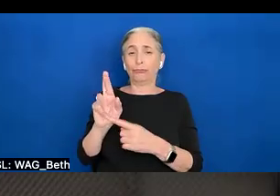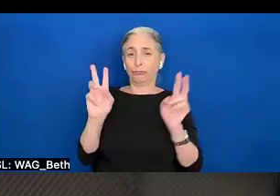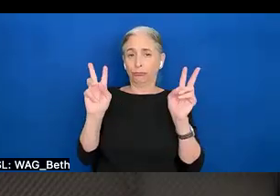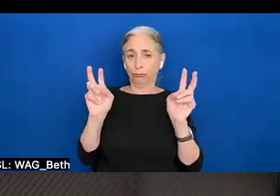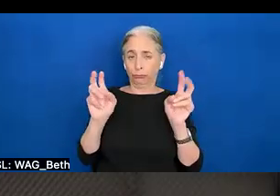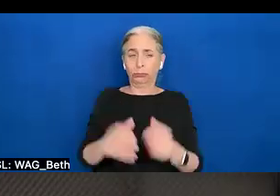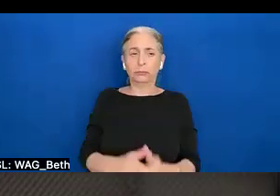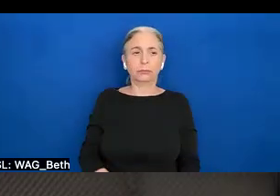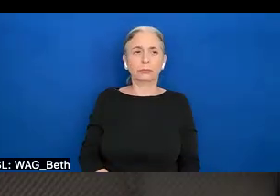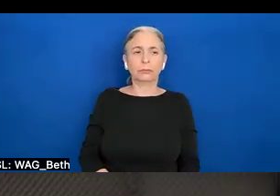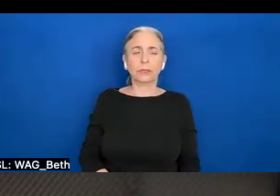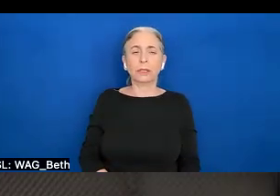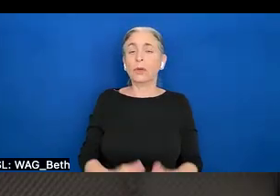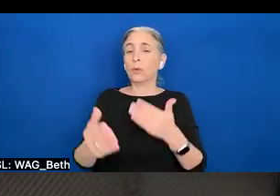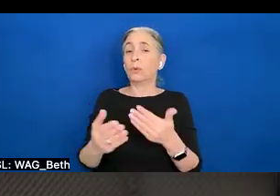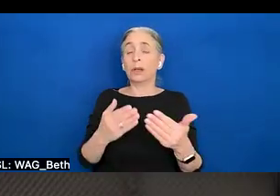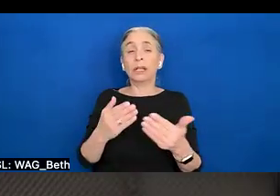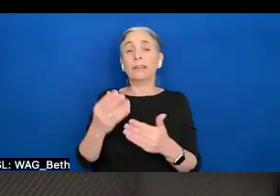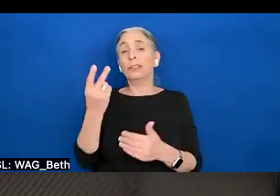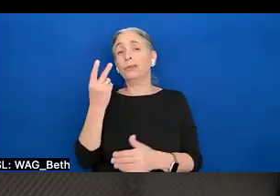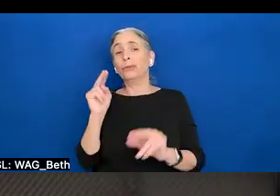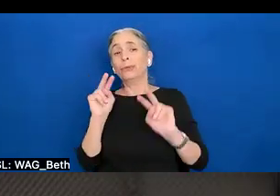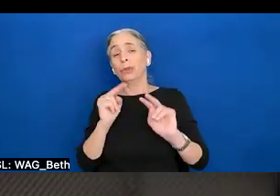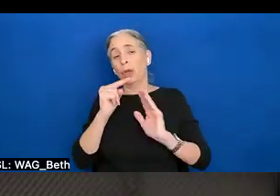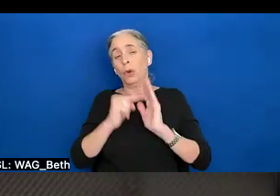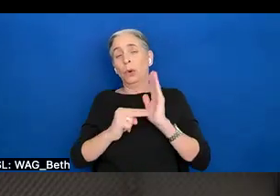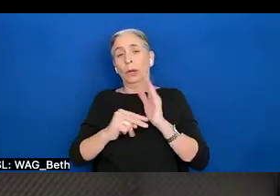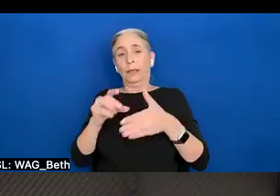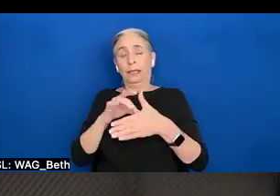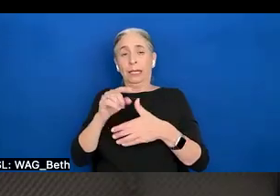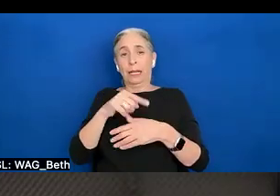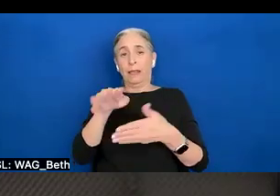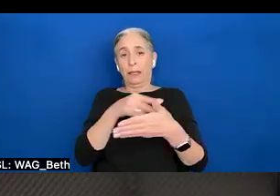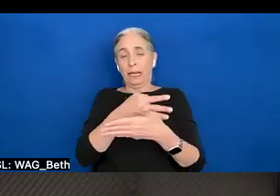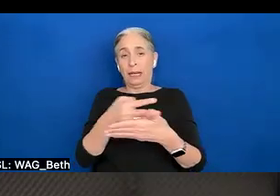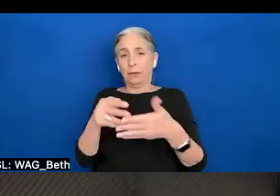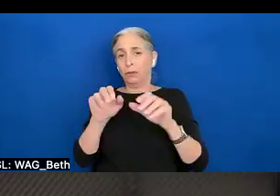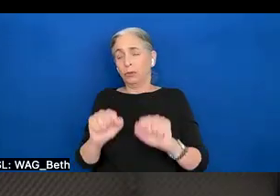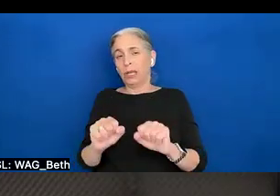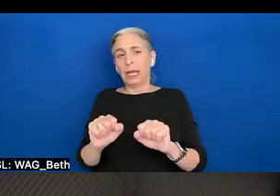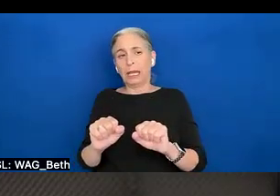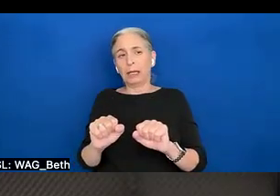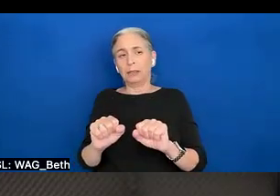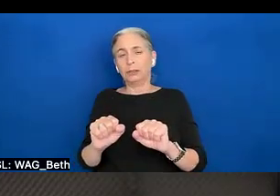And so whenever you read the content on the table, you